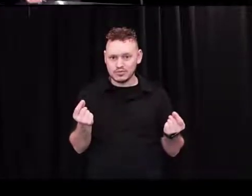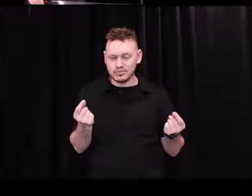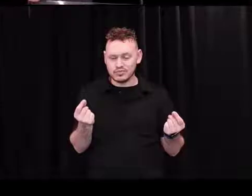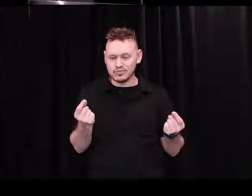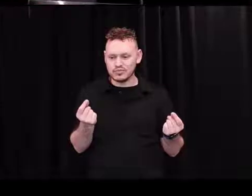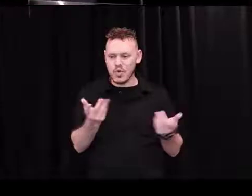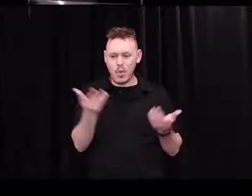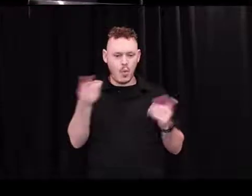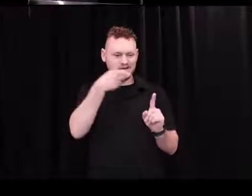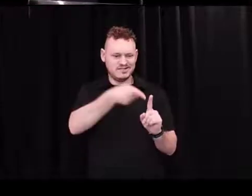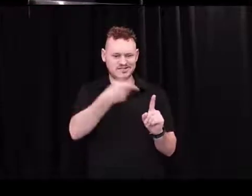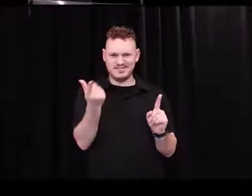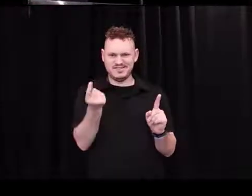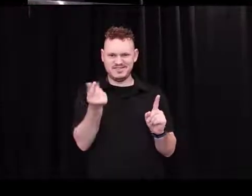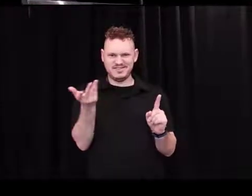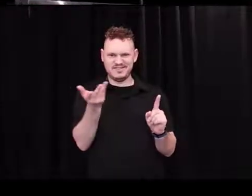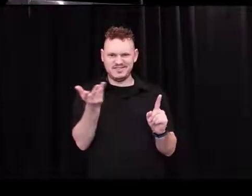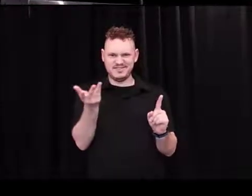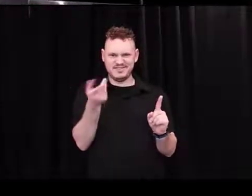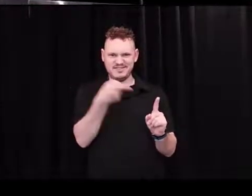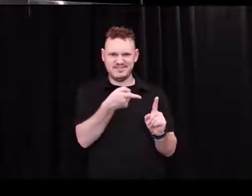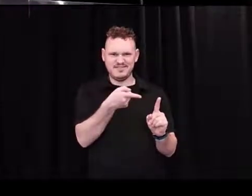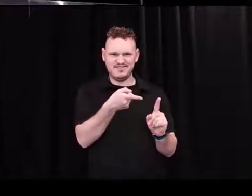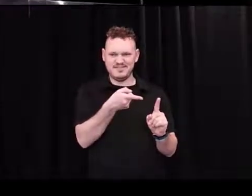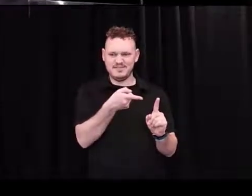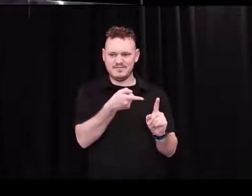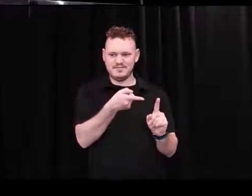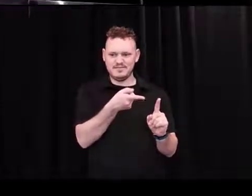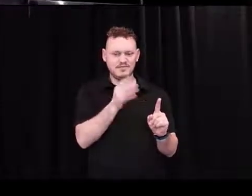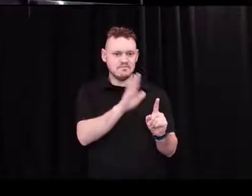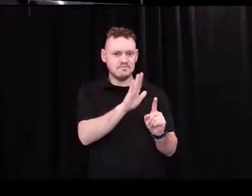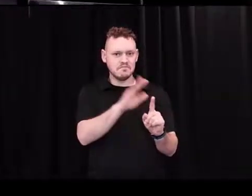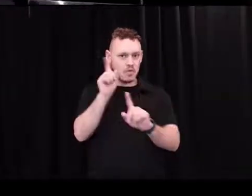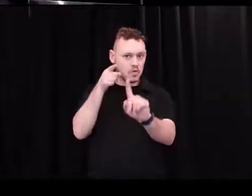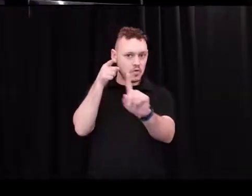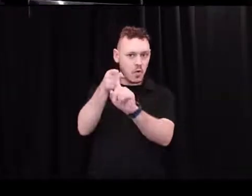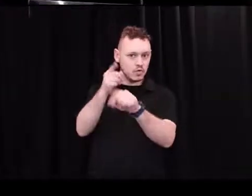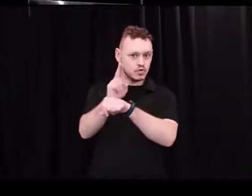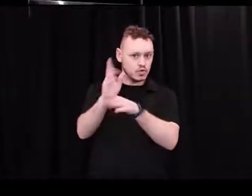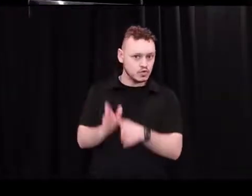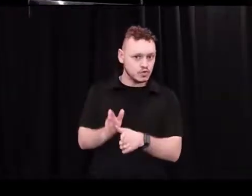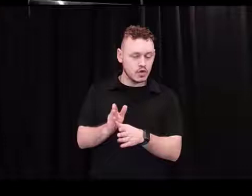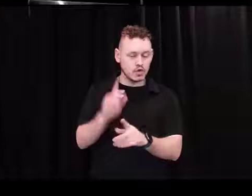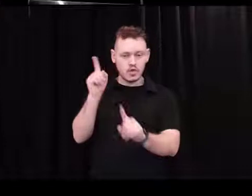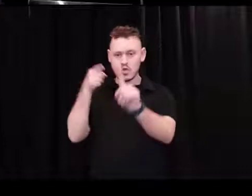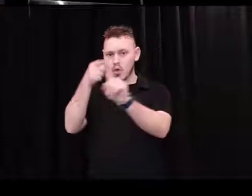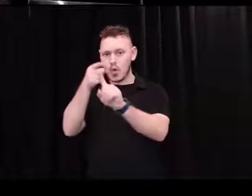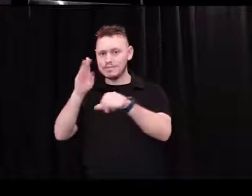thing:what are the goals of the user? What are the goals of the business? And how would this